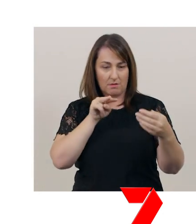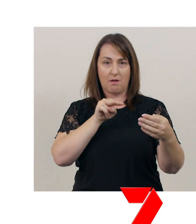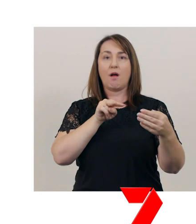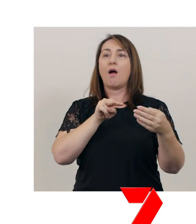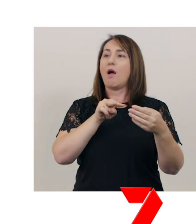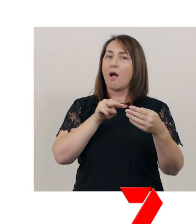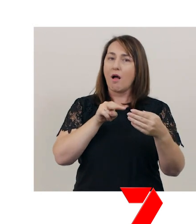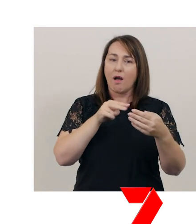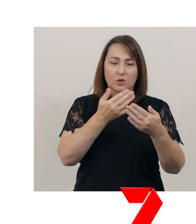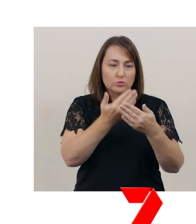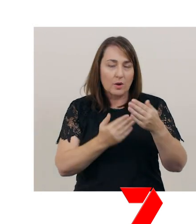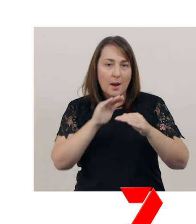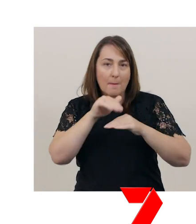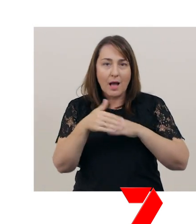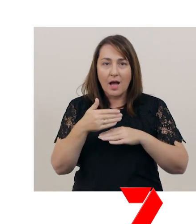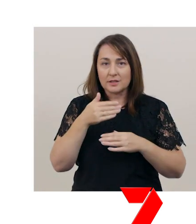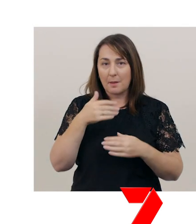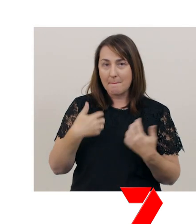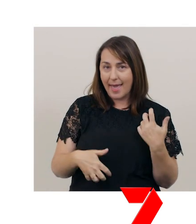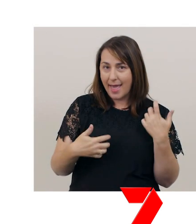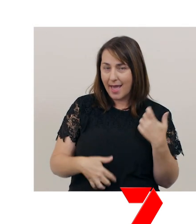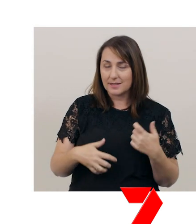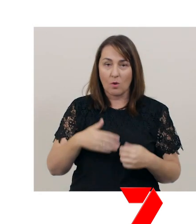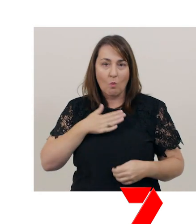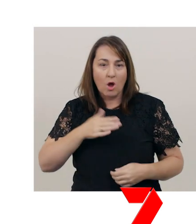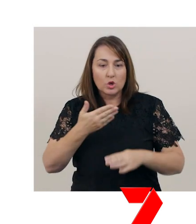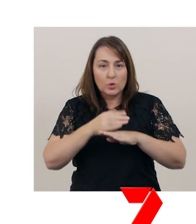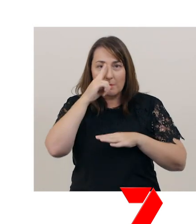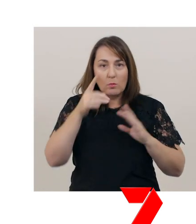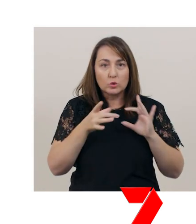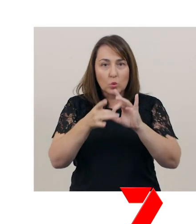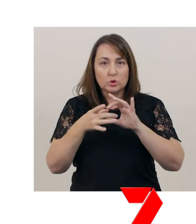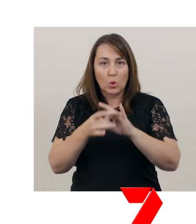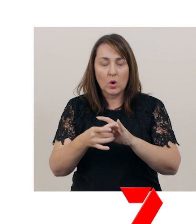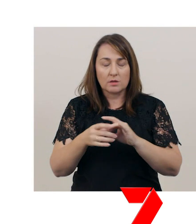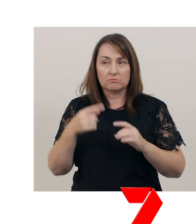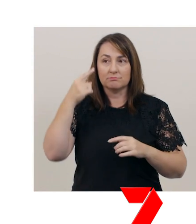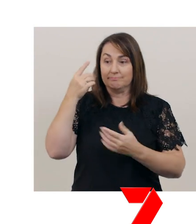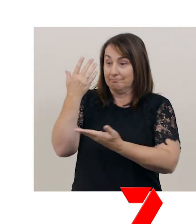and they were looking for new members. He downloaded some of their music.